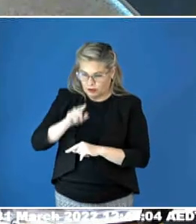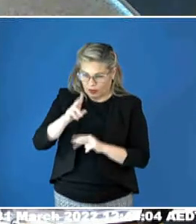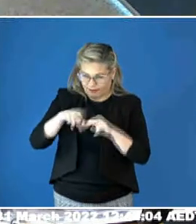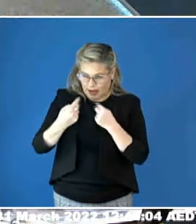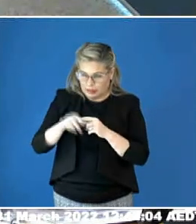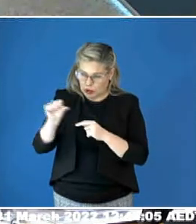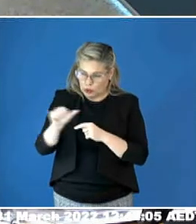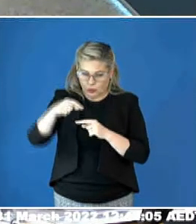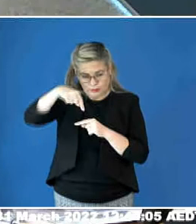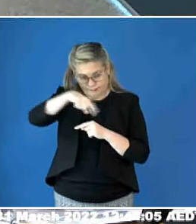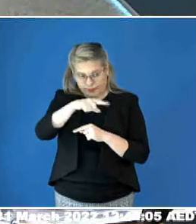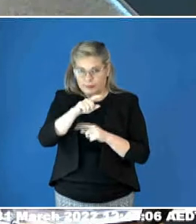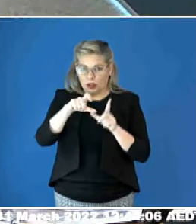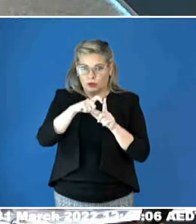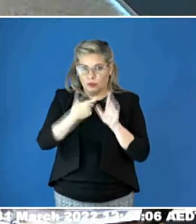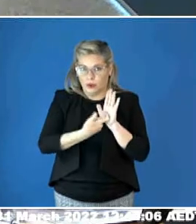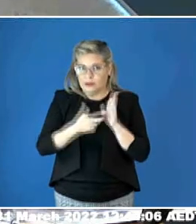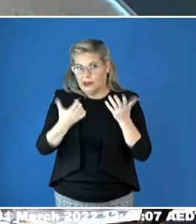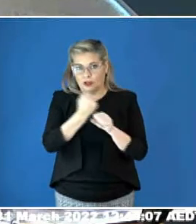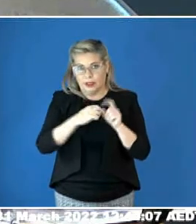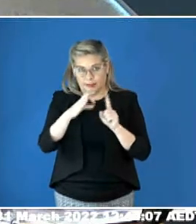Go on. My apologies.